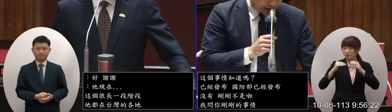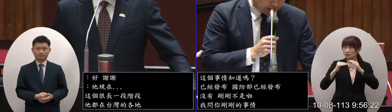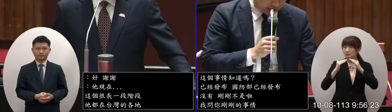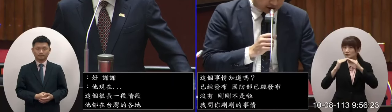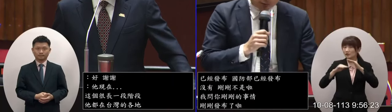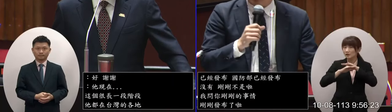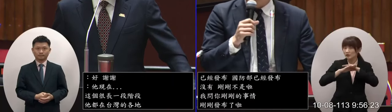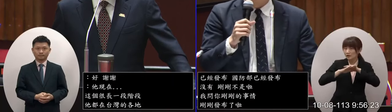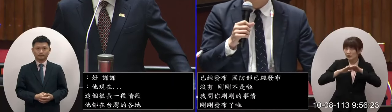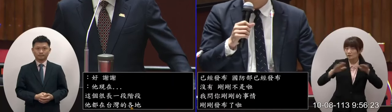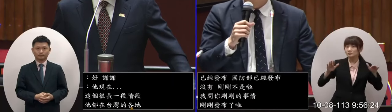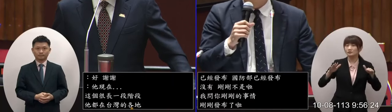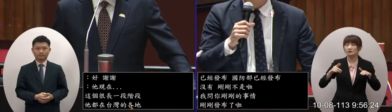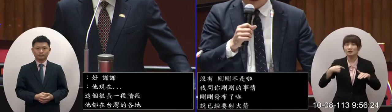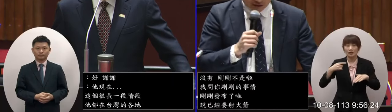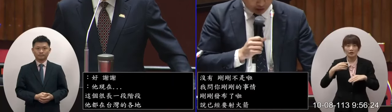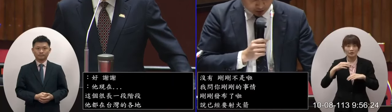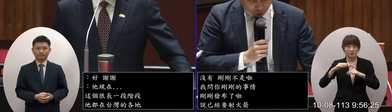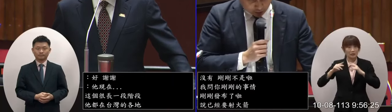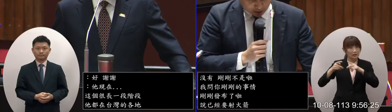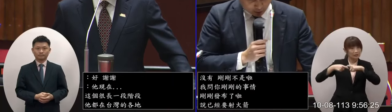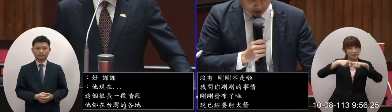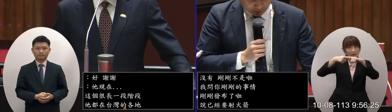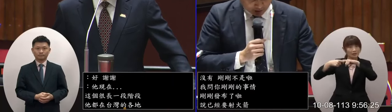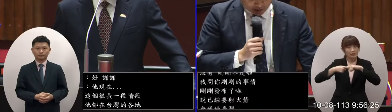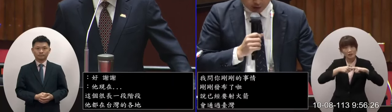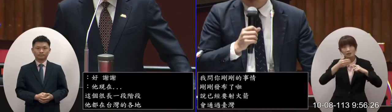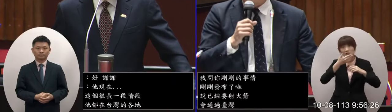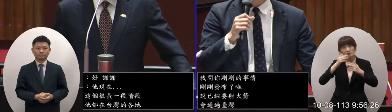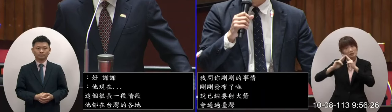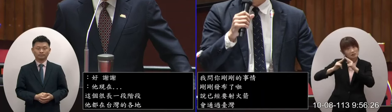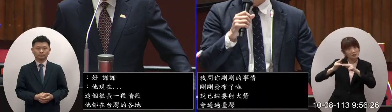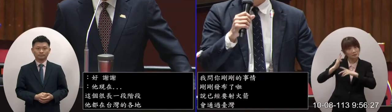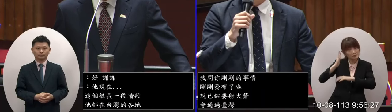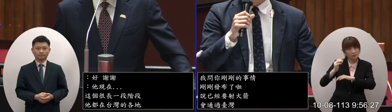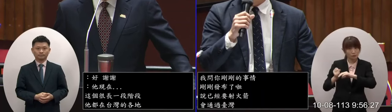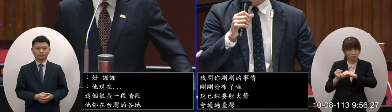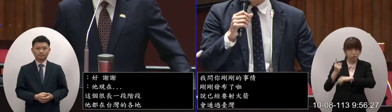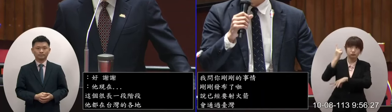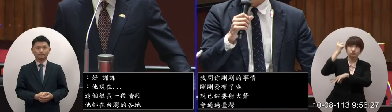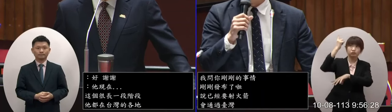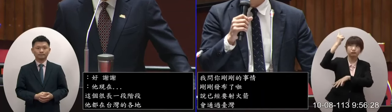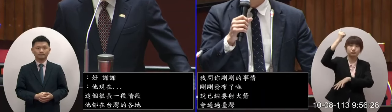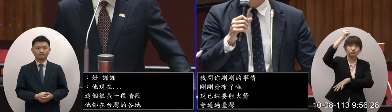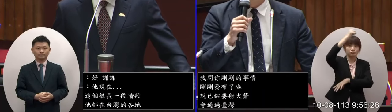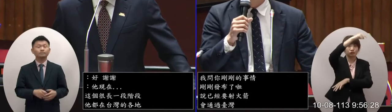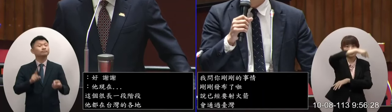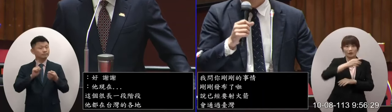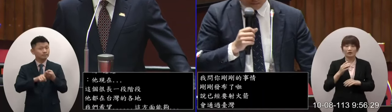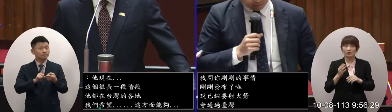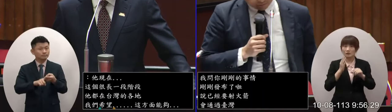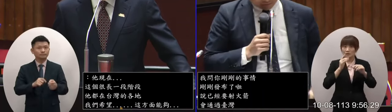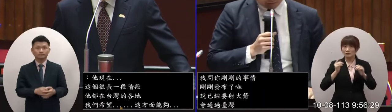Joint Blade B had already said at that time that it would launch medium-range missiles, which is correct. I hope that its exercises